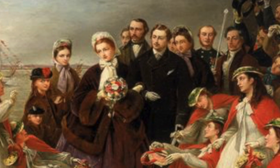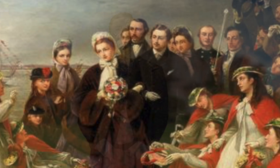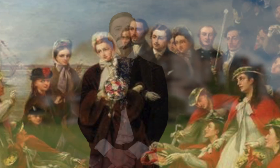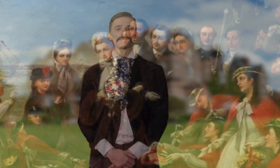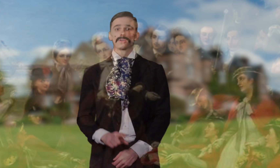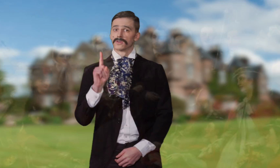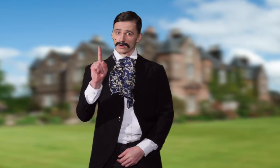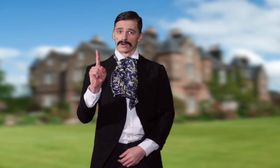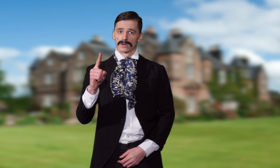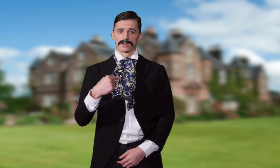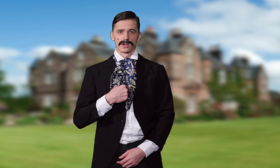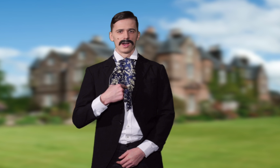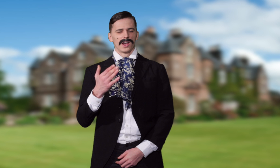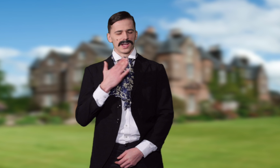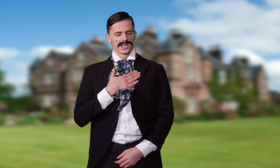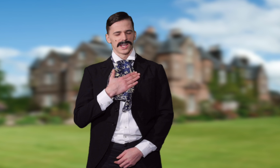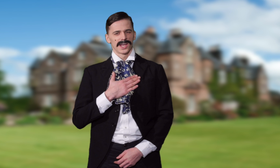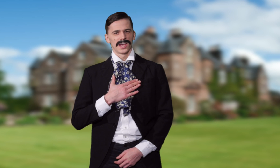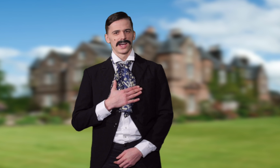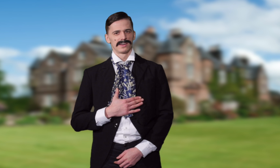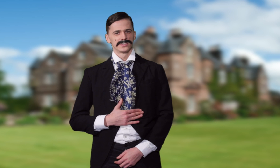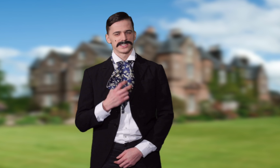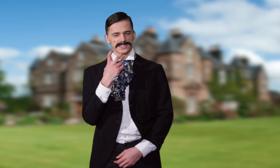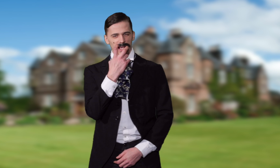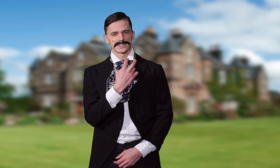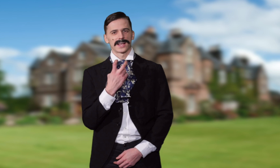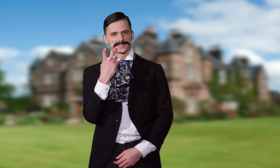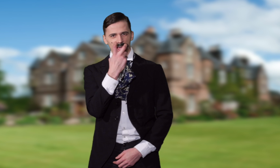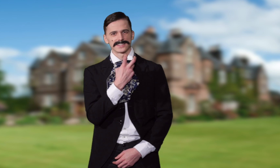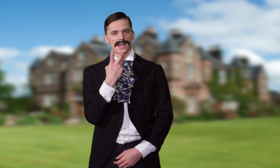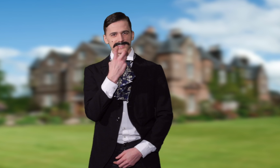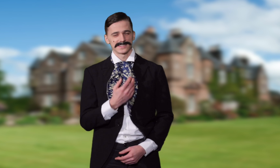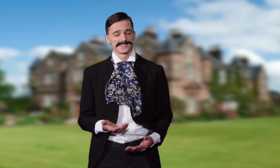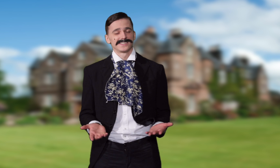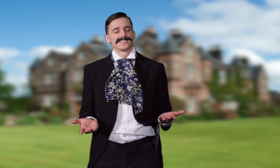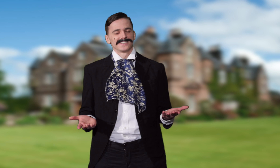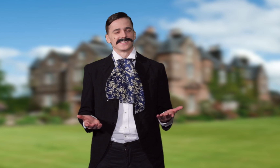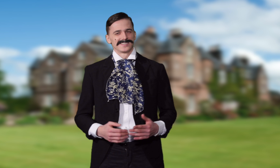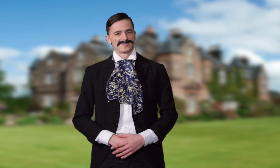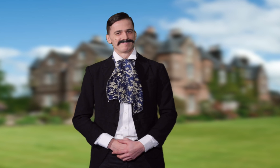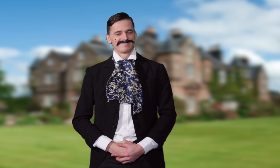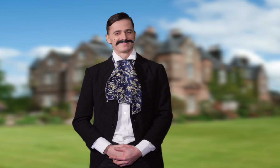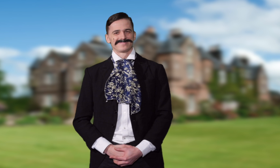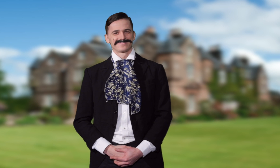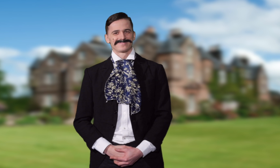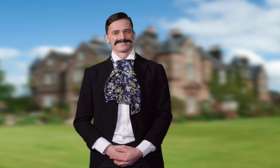By the way, I must admit I always preferred the oral teaching method.